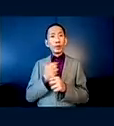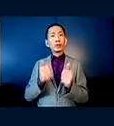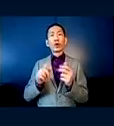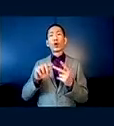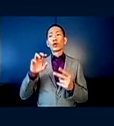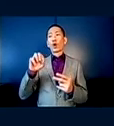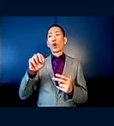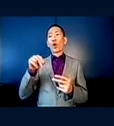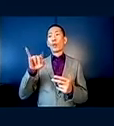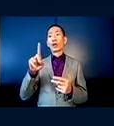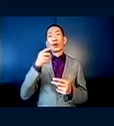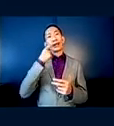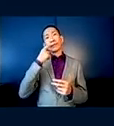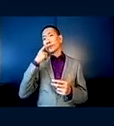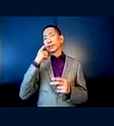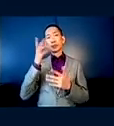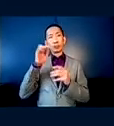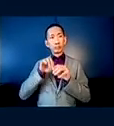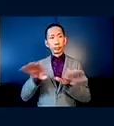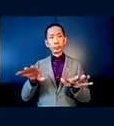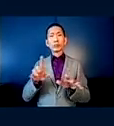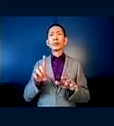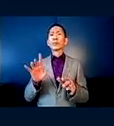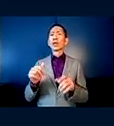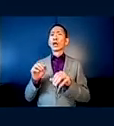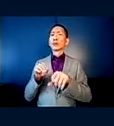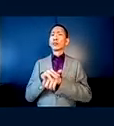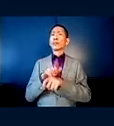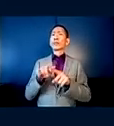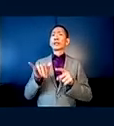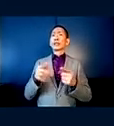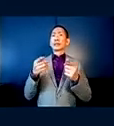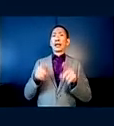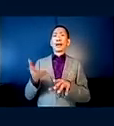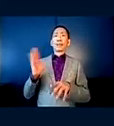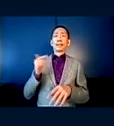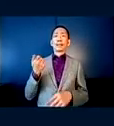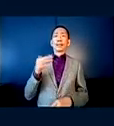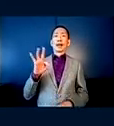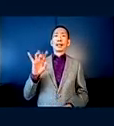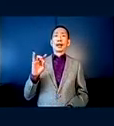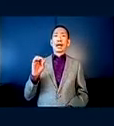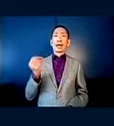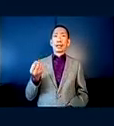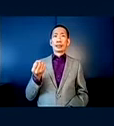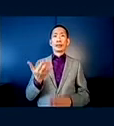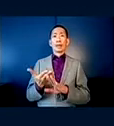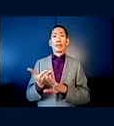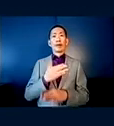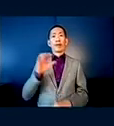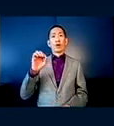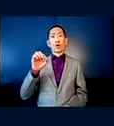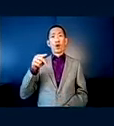SUBSTANCE ABUSE OVER THE OPIOID EPIDEMIC. THAT'S CERTAINLY A CONTRIBUTOR. BUT THIS STARTED HAPPENING IN